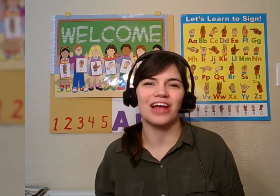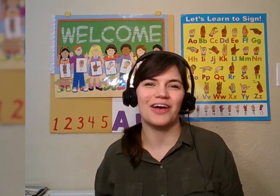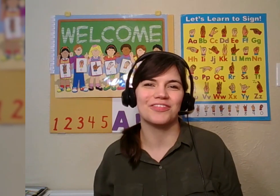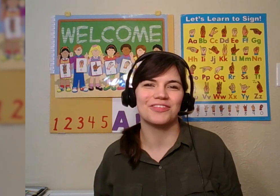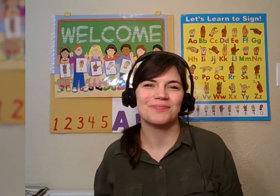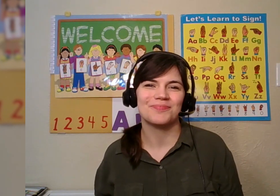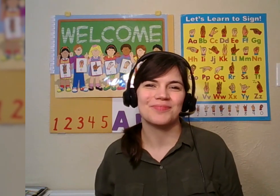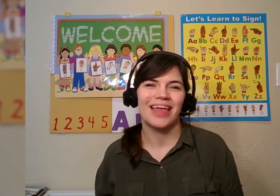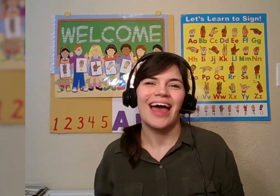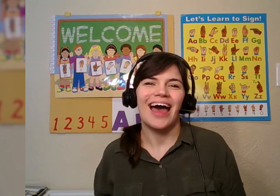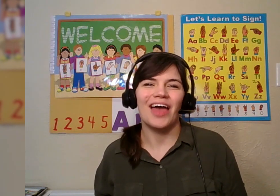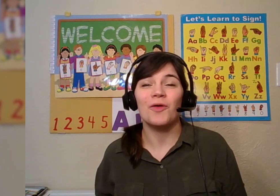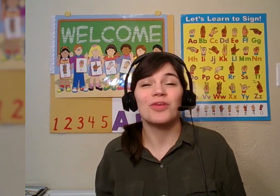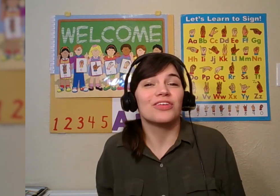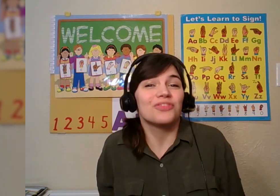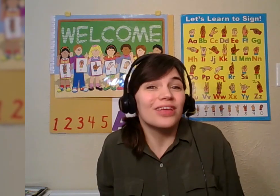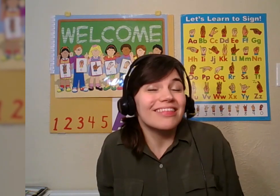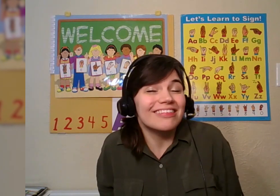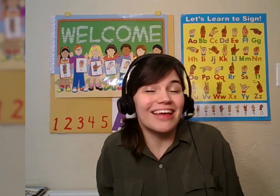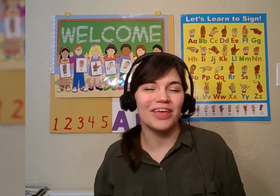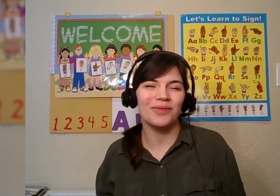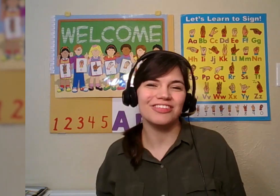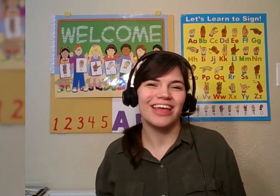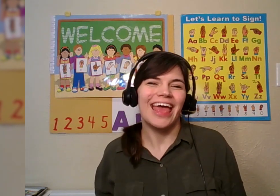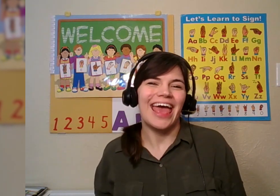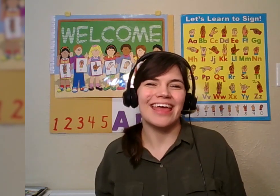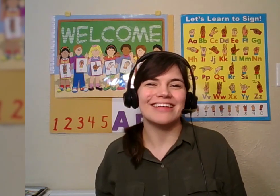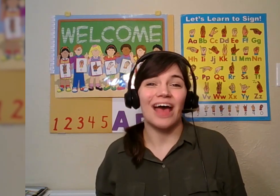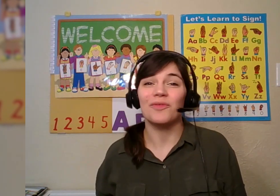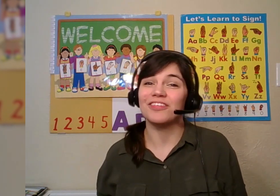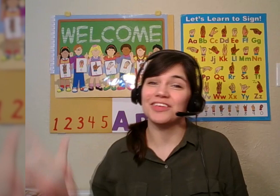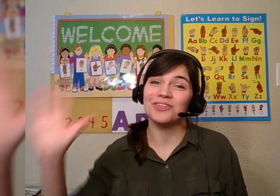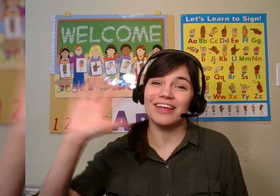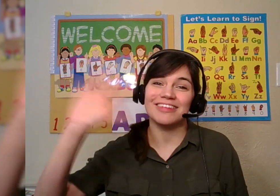house. I hope you're enjoying sign language and I will see you next time.